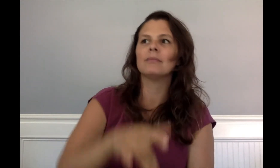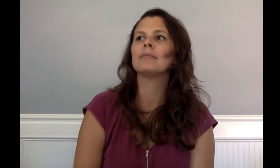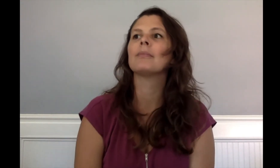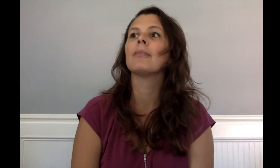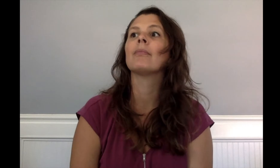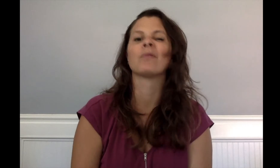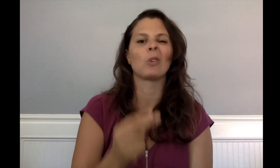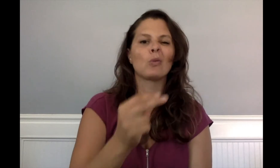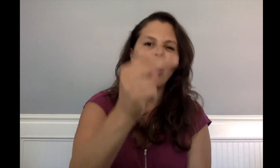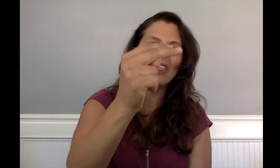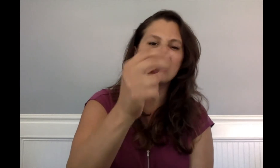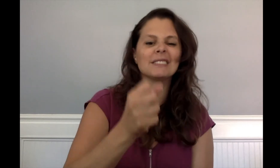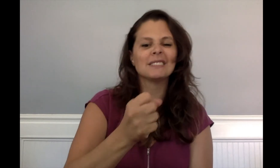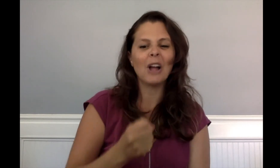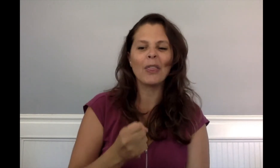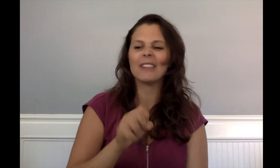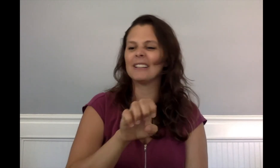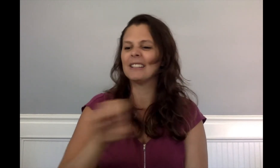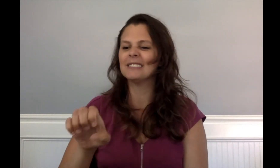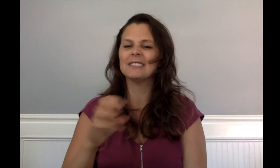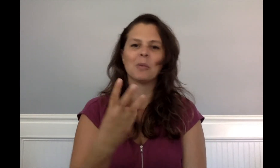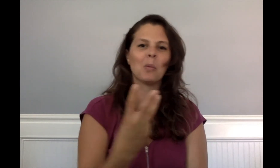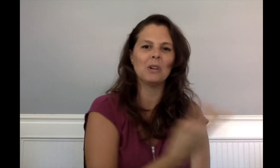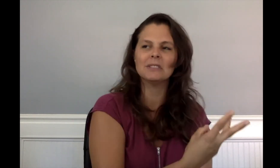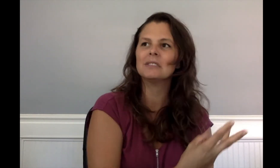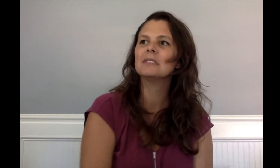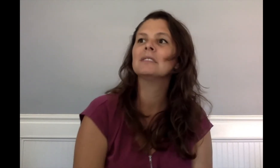north, south, east, and west,